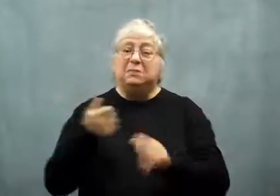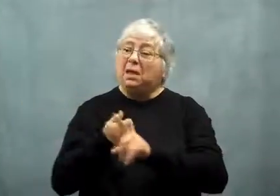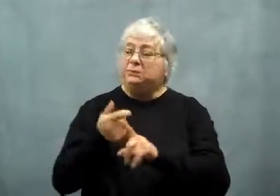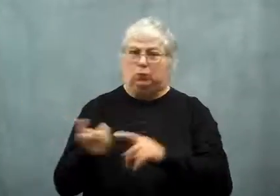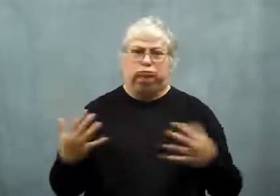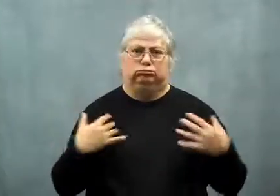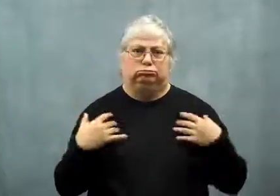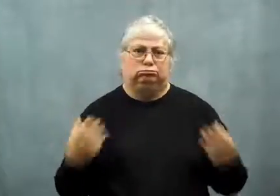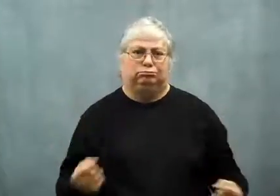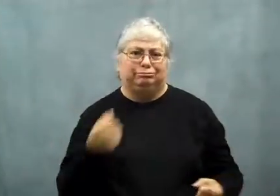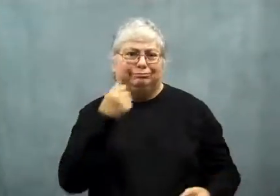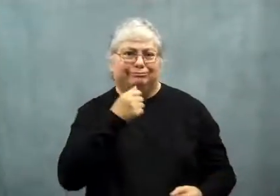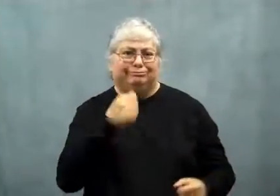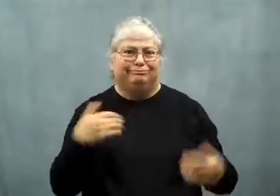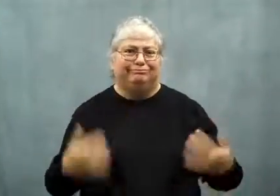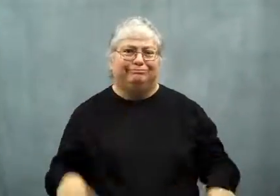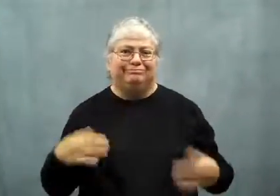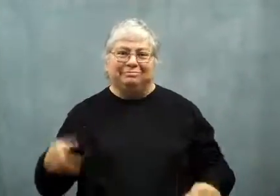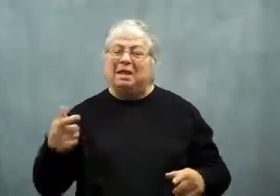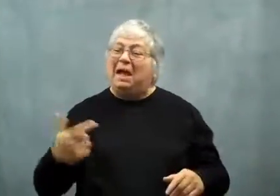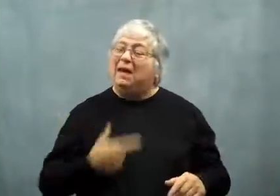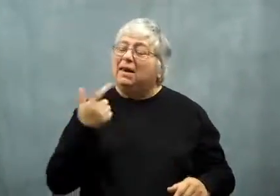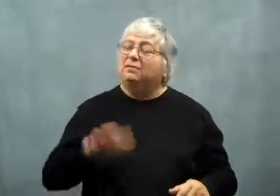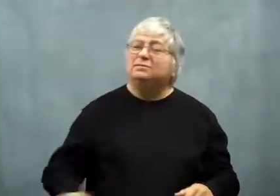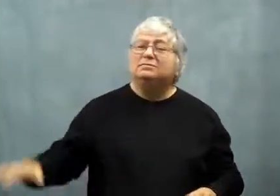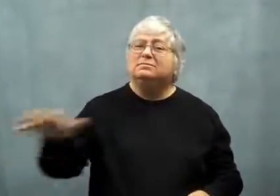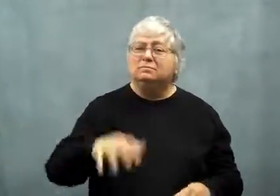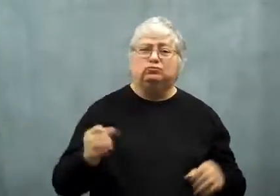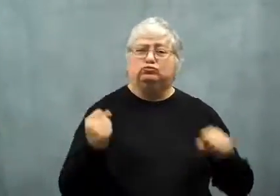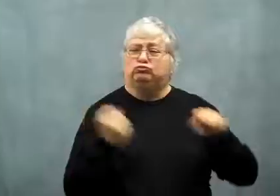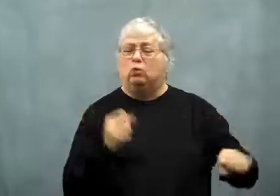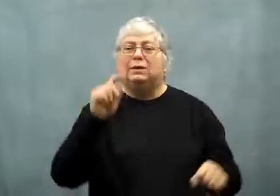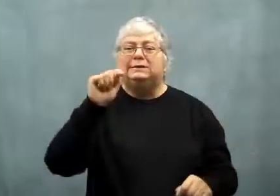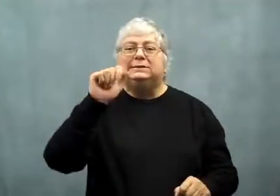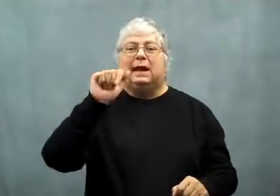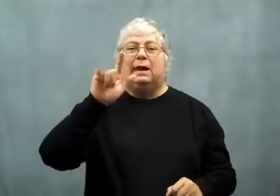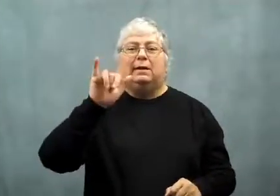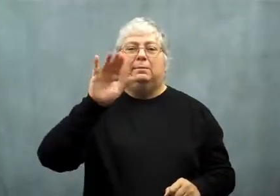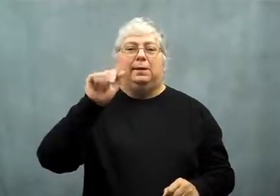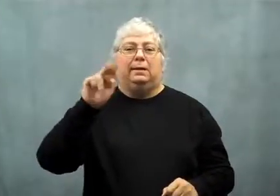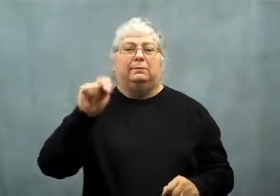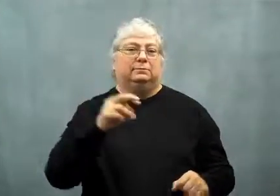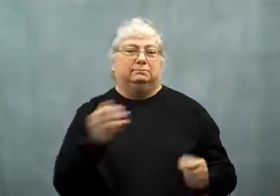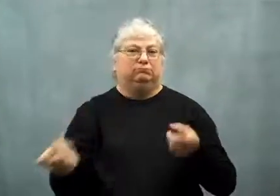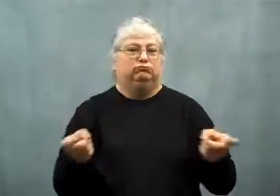is a really brave young lady.